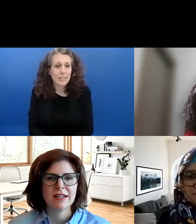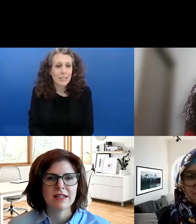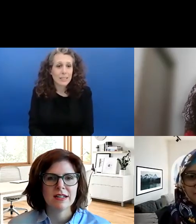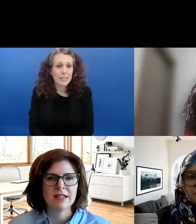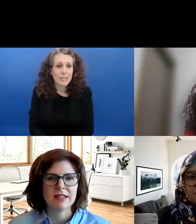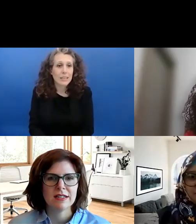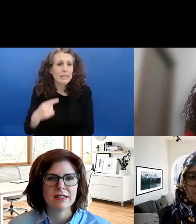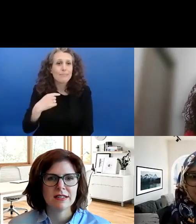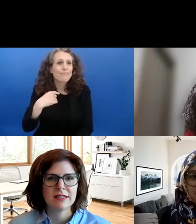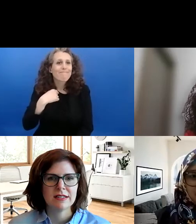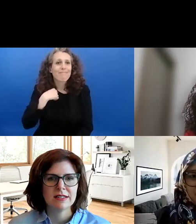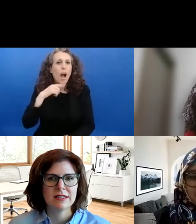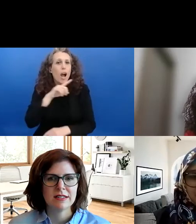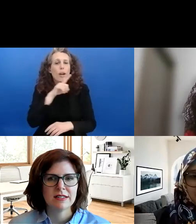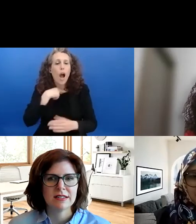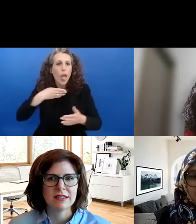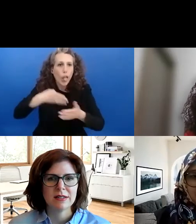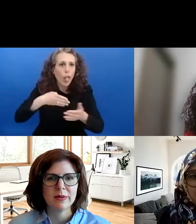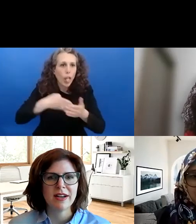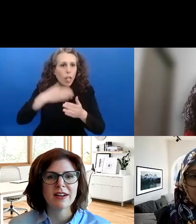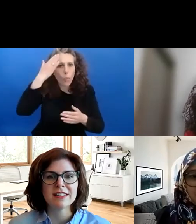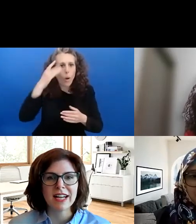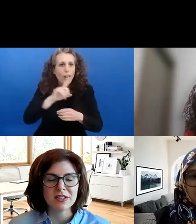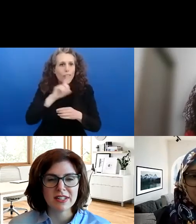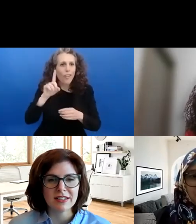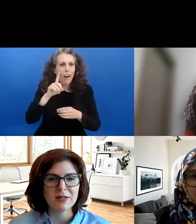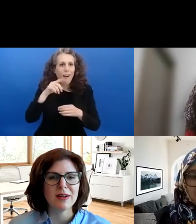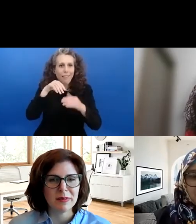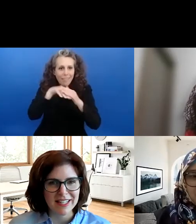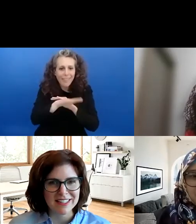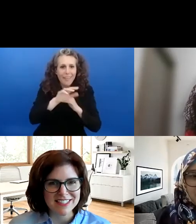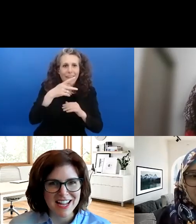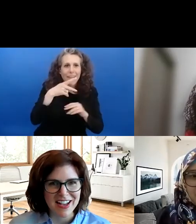anyway we are glad you're here you are a panelist now